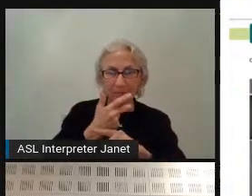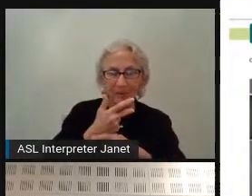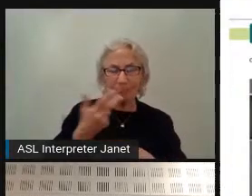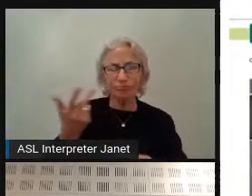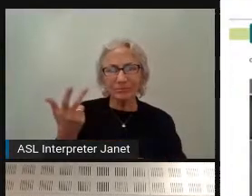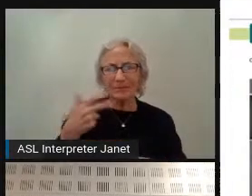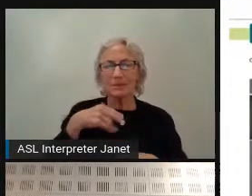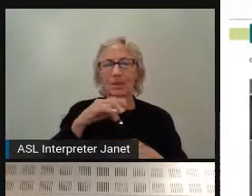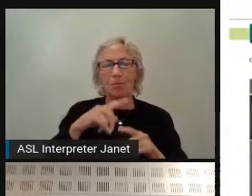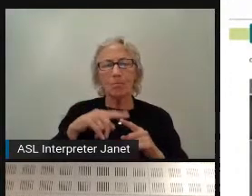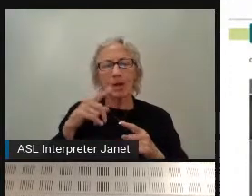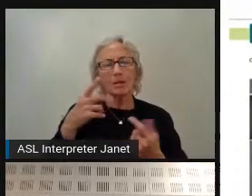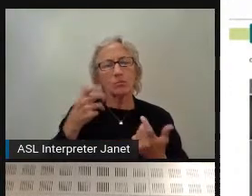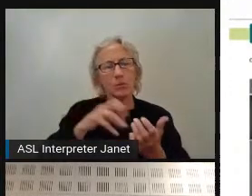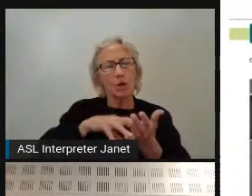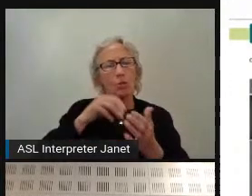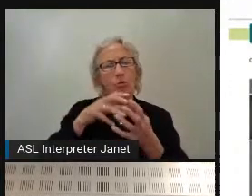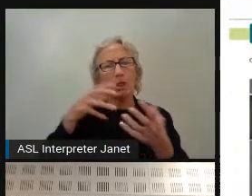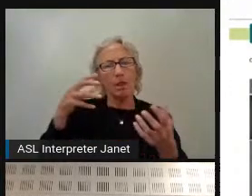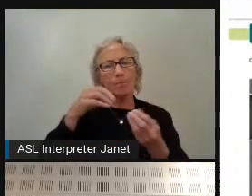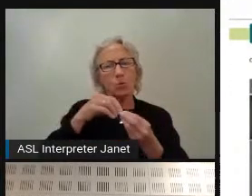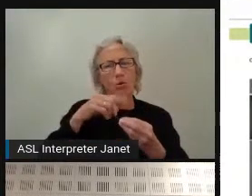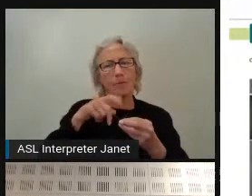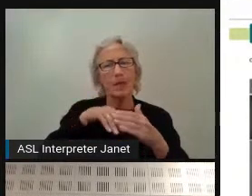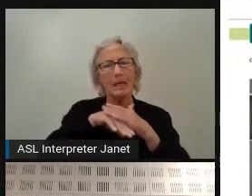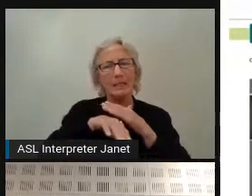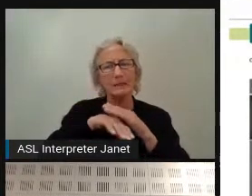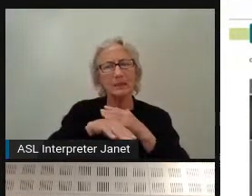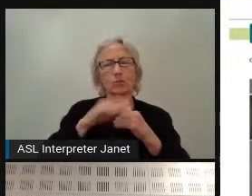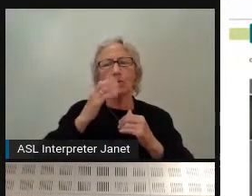could go against us with 3000 pages. A lot to do and three or four months. But we thought it could be a